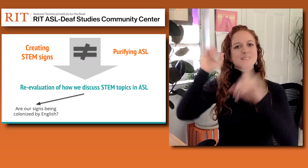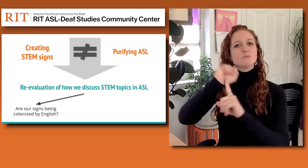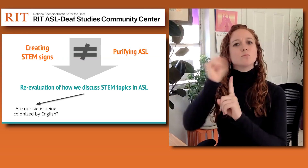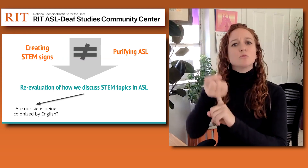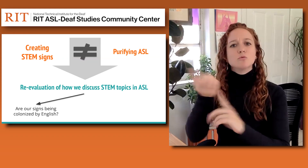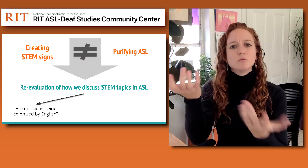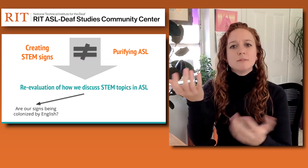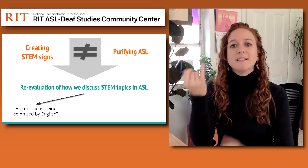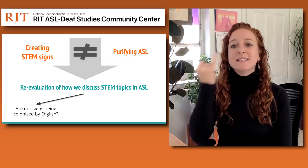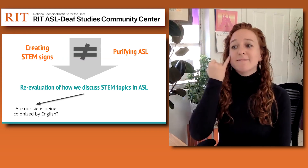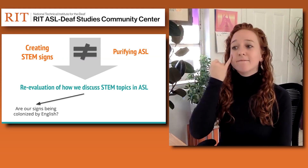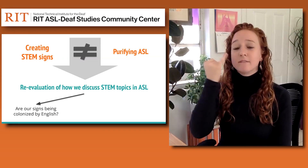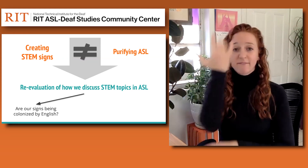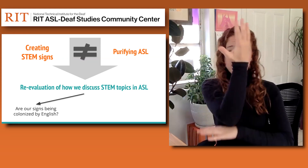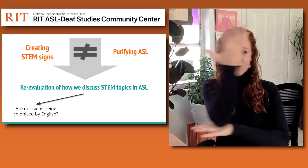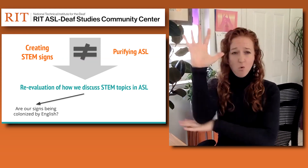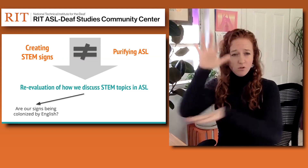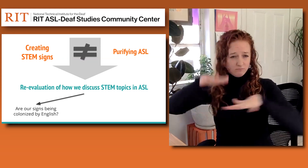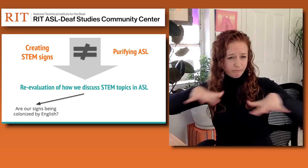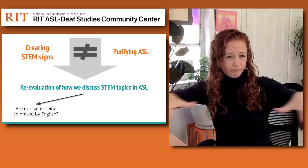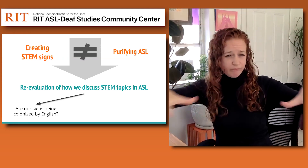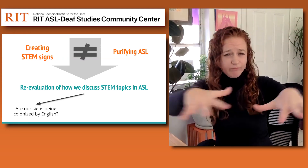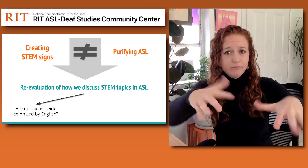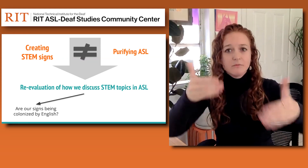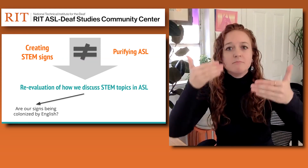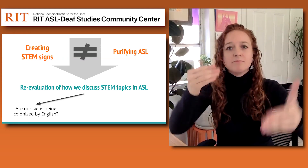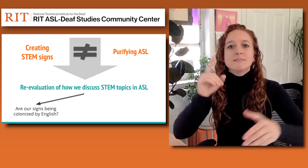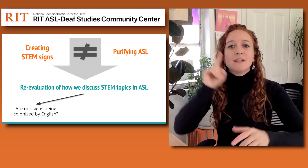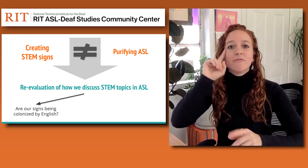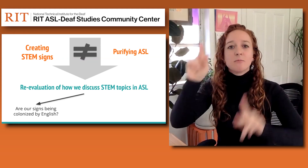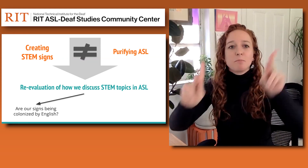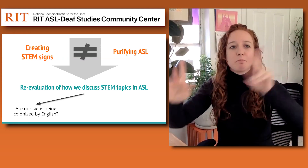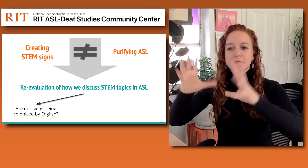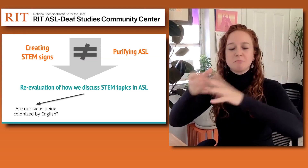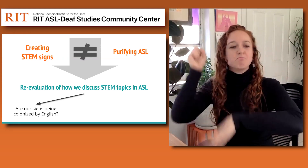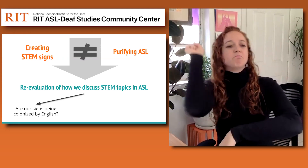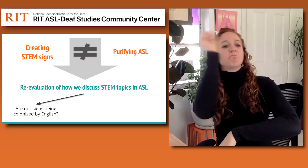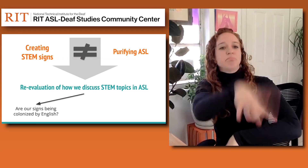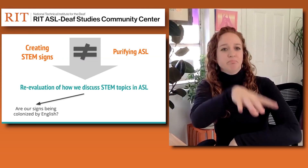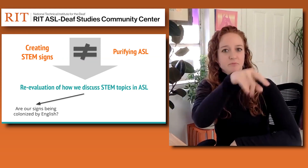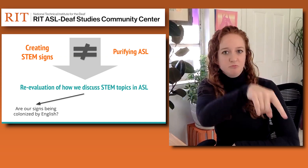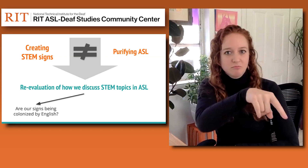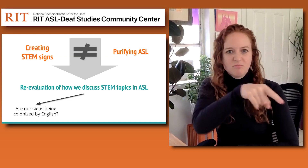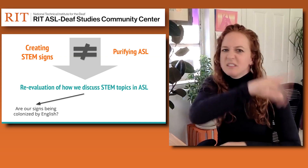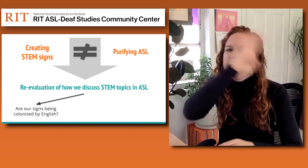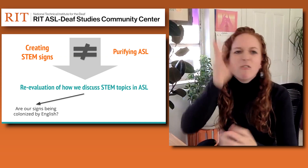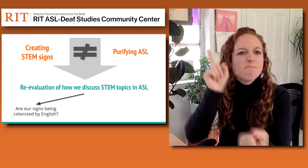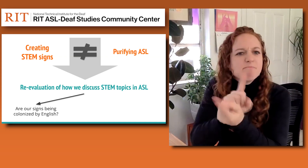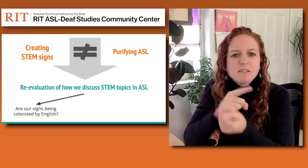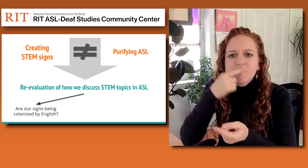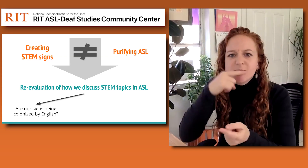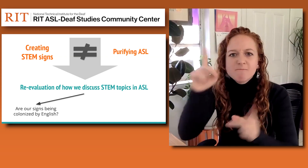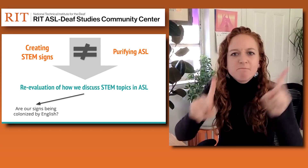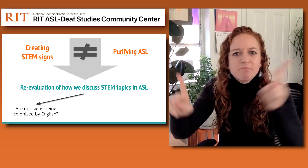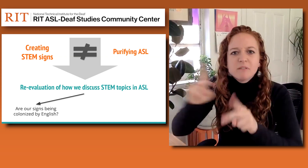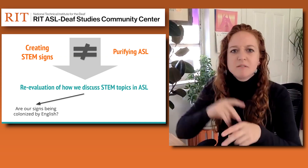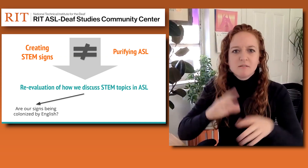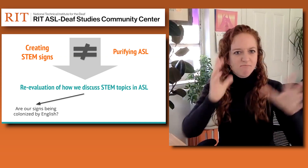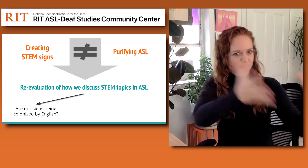If you think of a situation, if you're in a forest, deaf people are thrown into the forest, and they've never... they've been raised there.